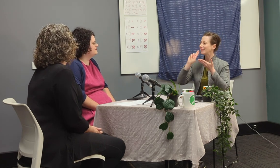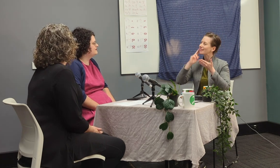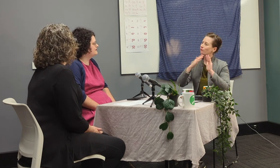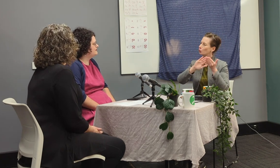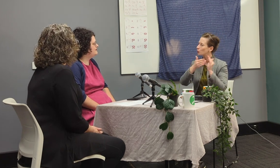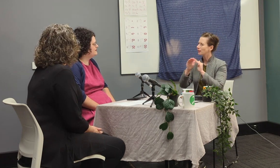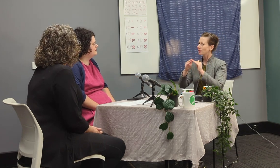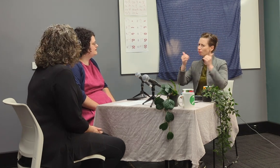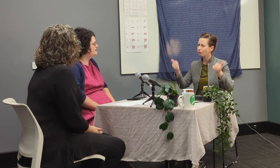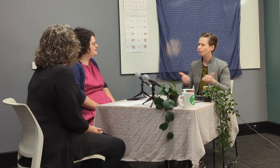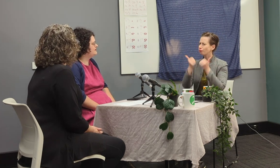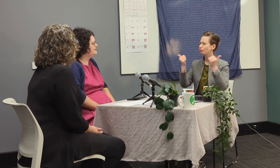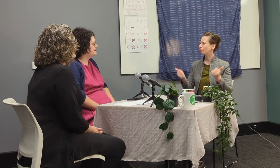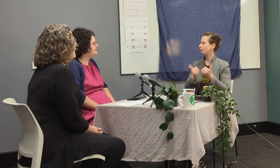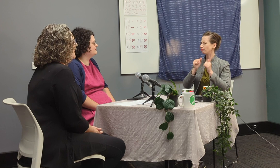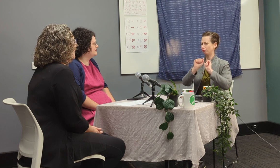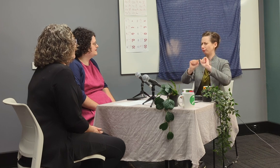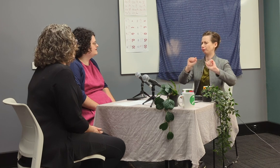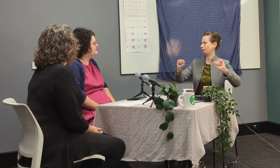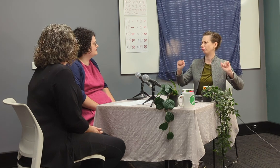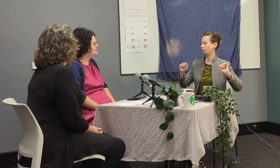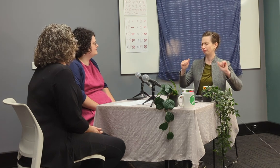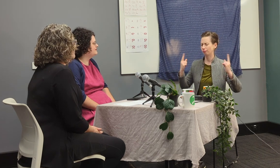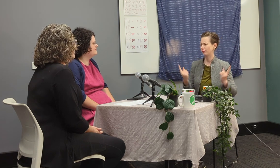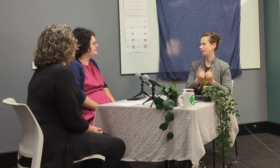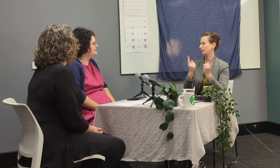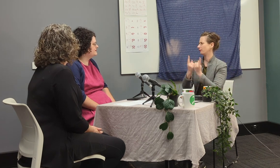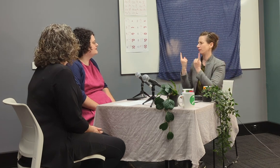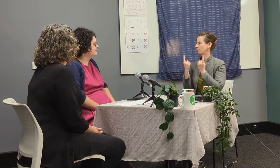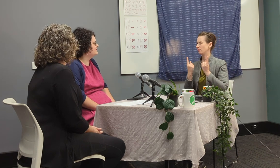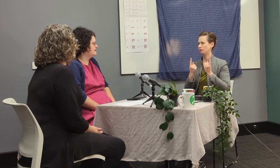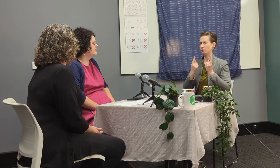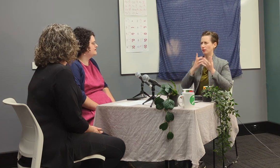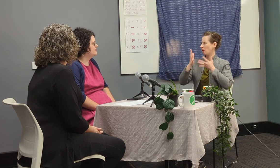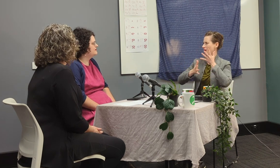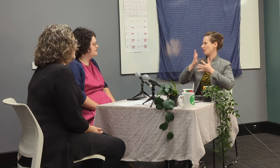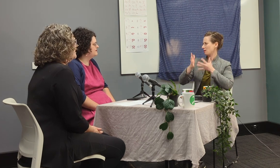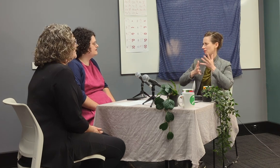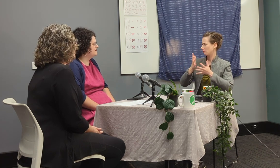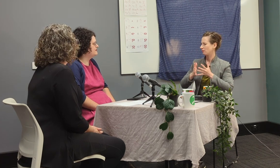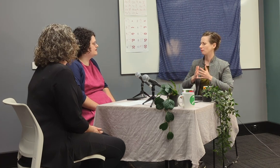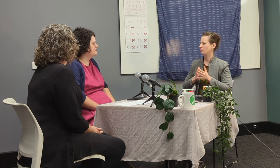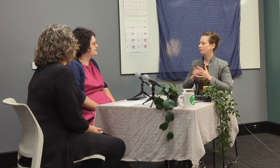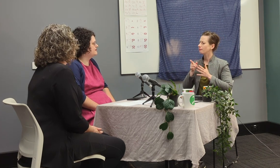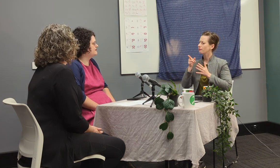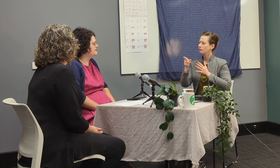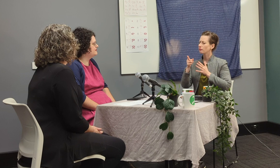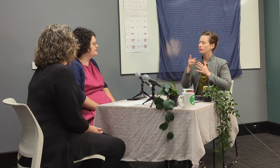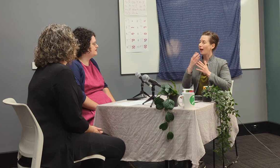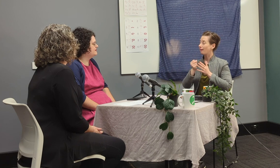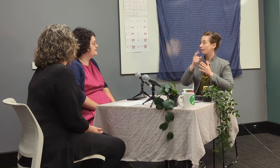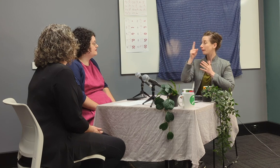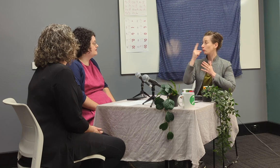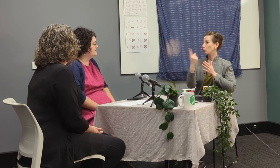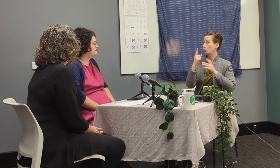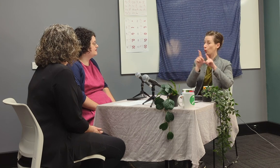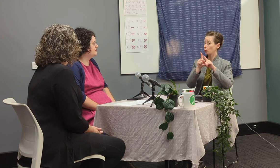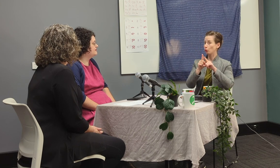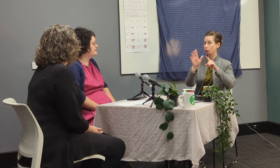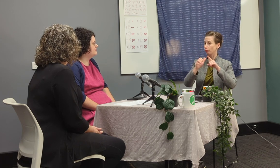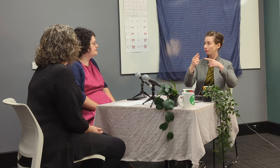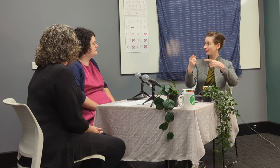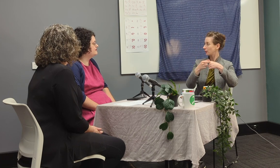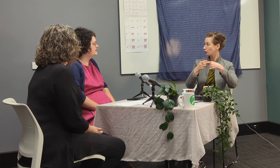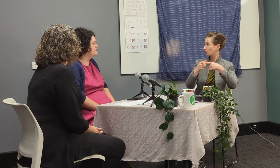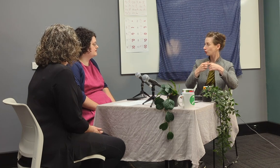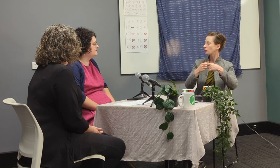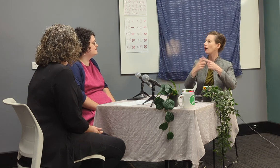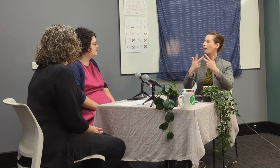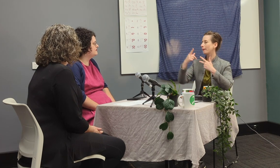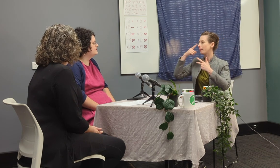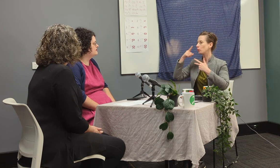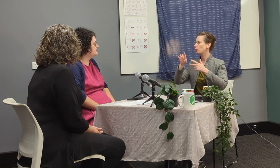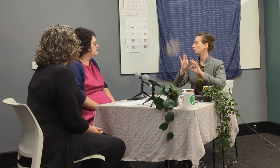The Deaf community have a variety of different signers, and some people are fluent in English,